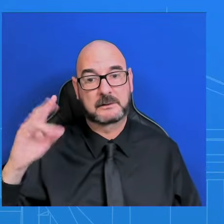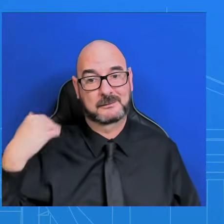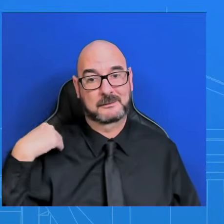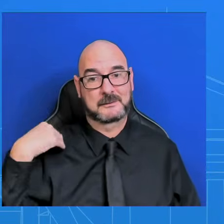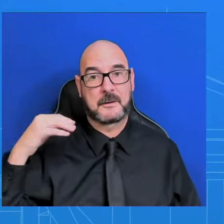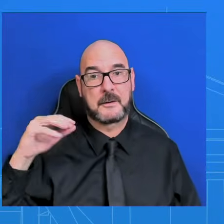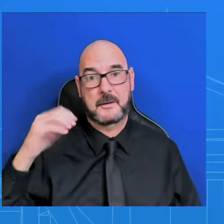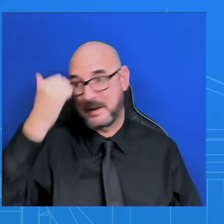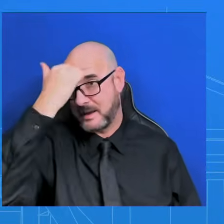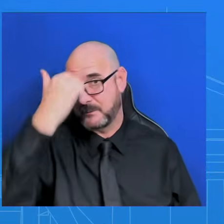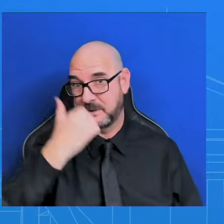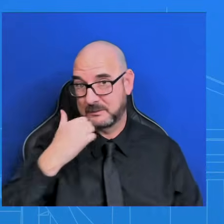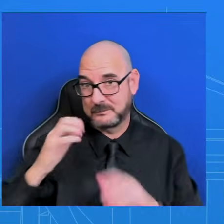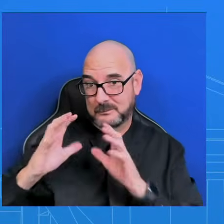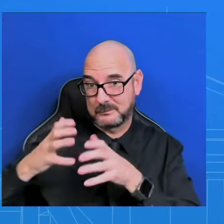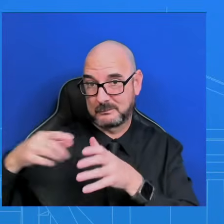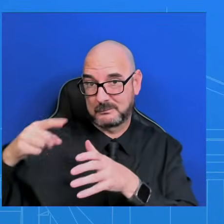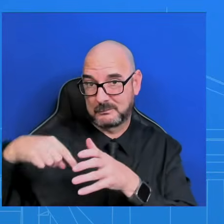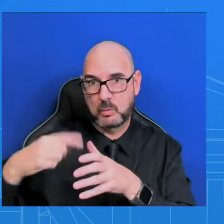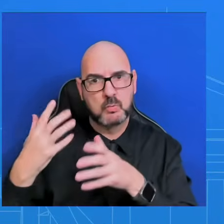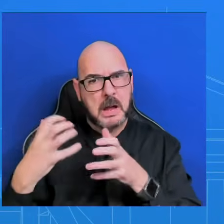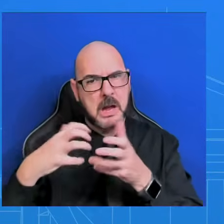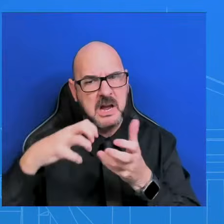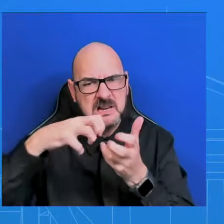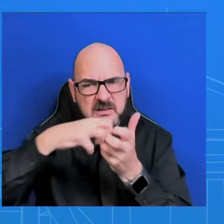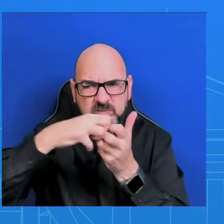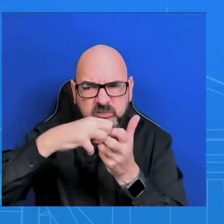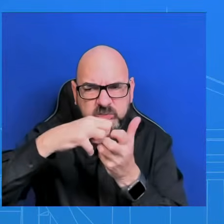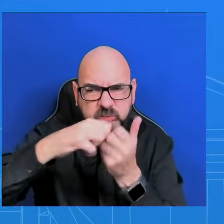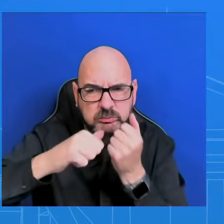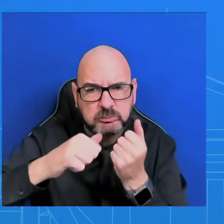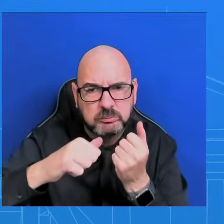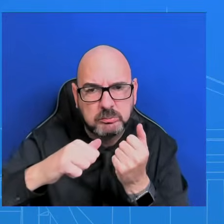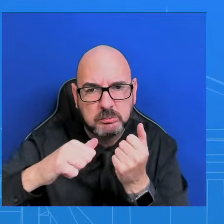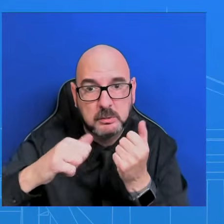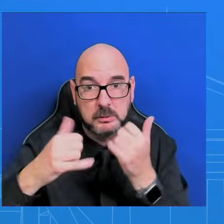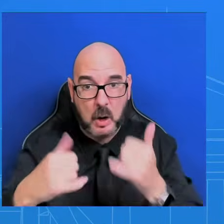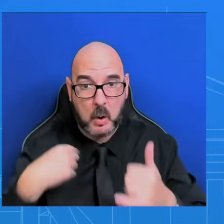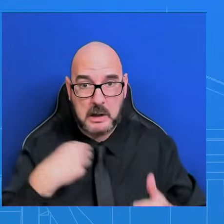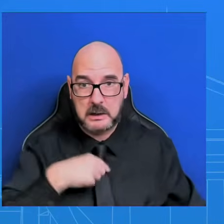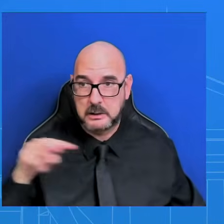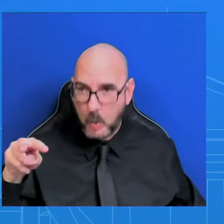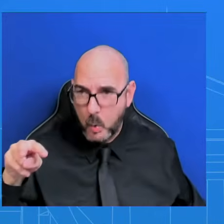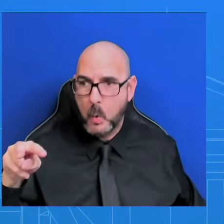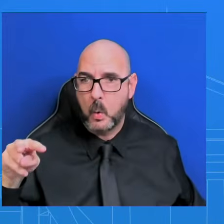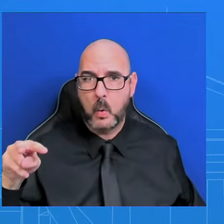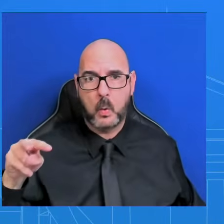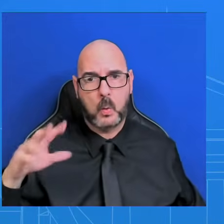So, we're defending Israel's right to defend itself. The Israeli people get to decide who represents them,